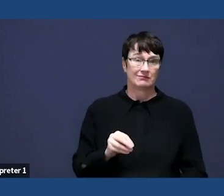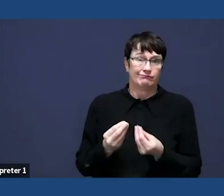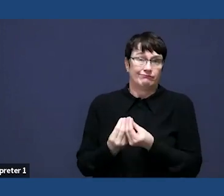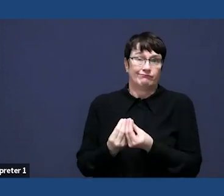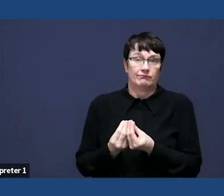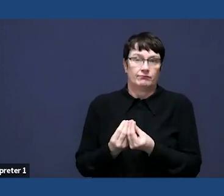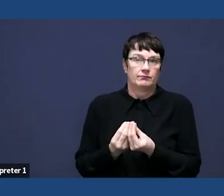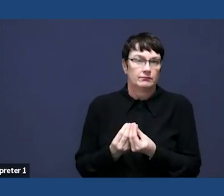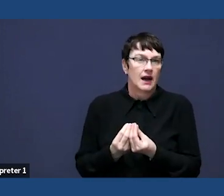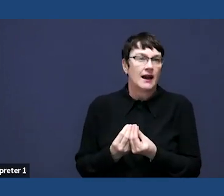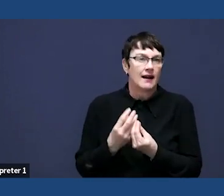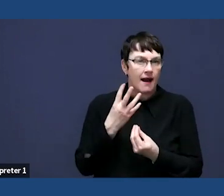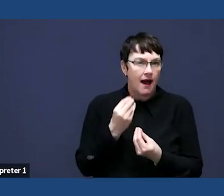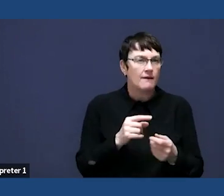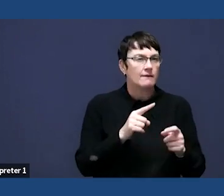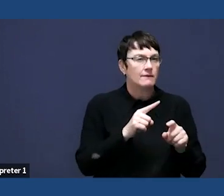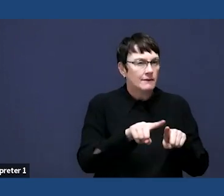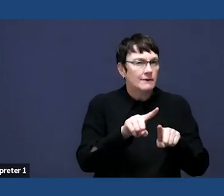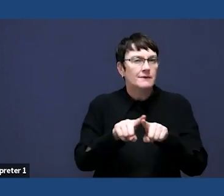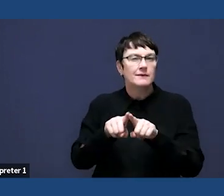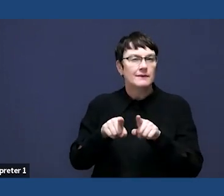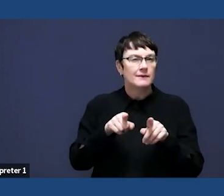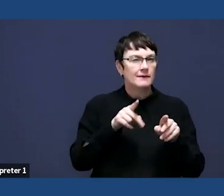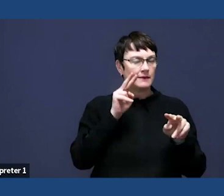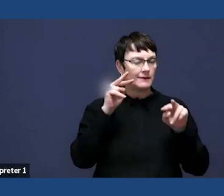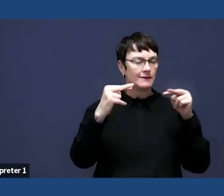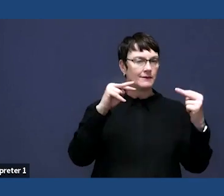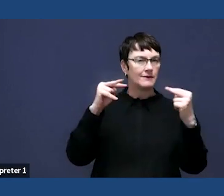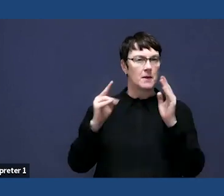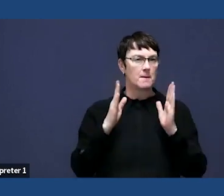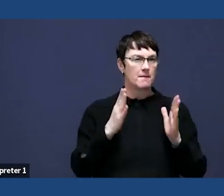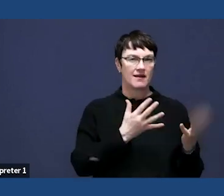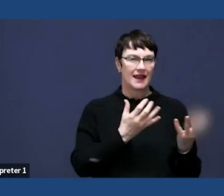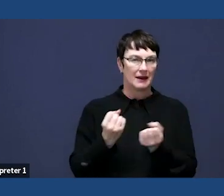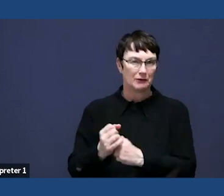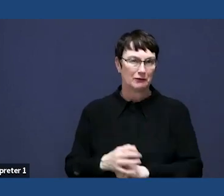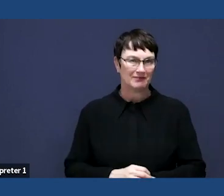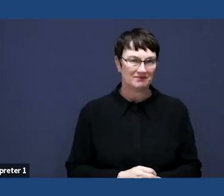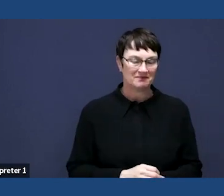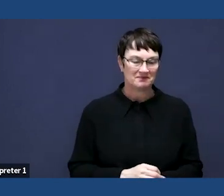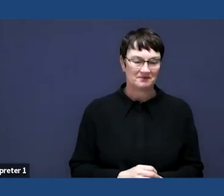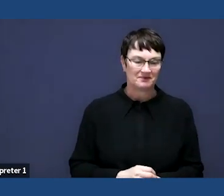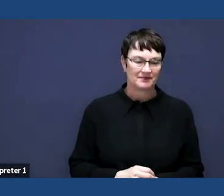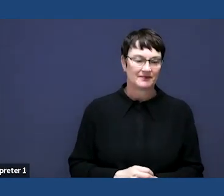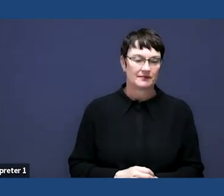I would be remiss not to say something about health because we know that